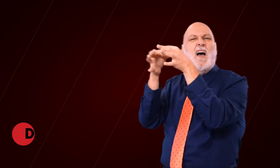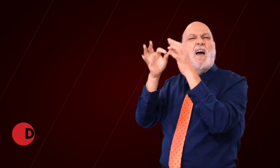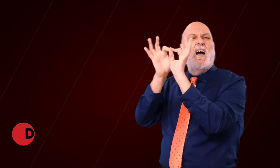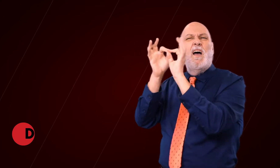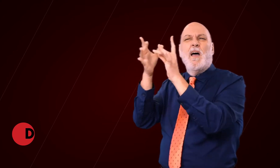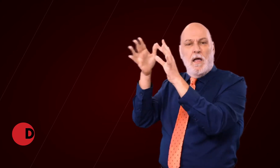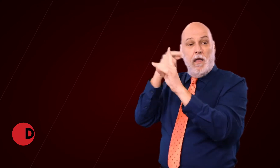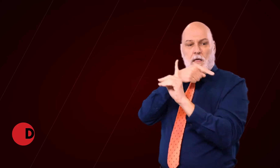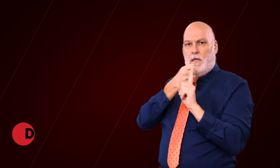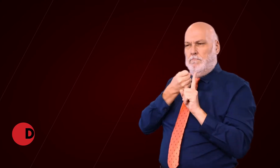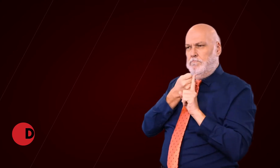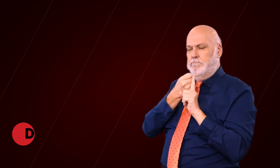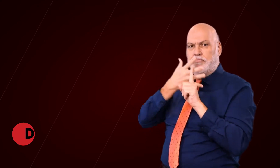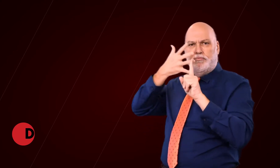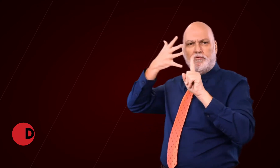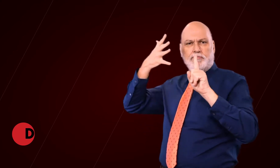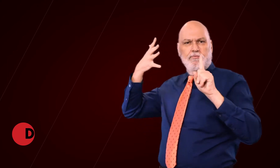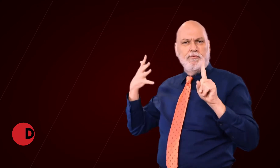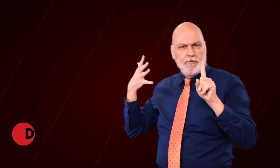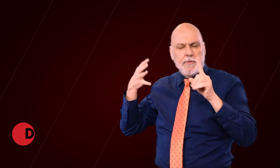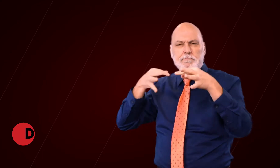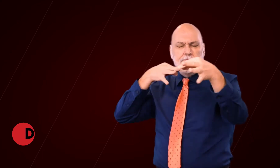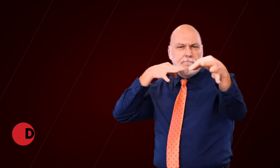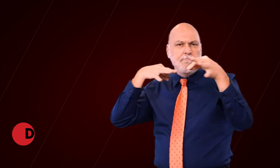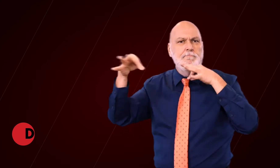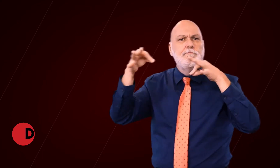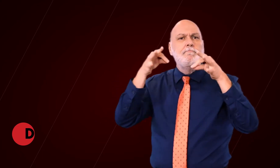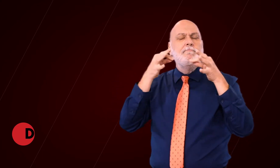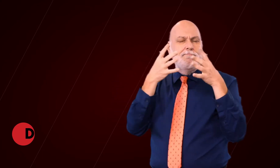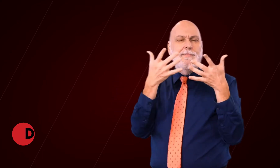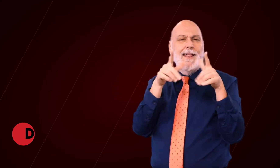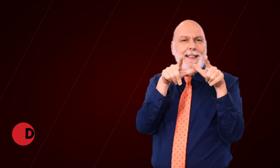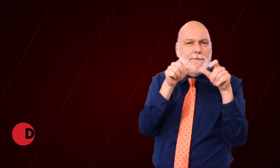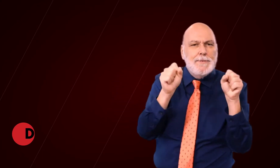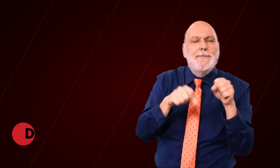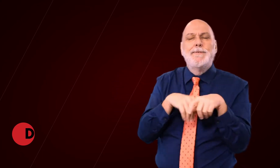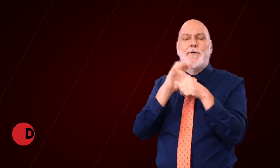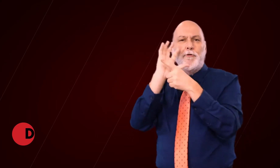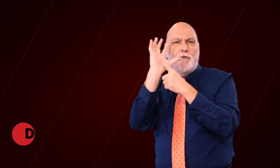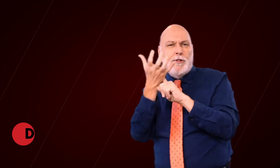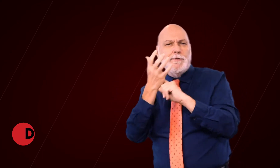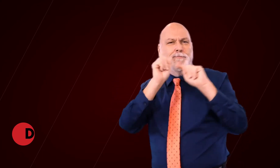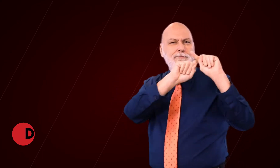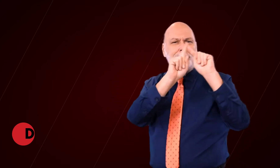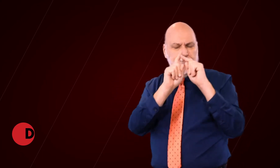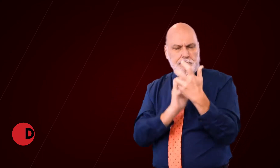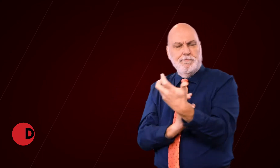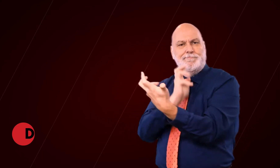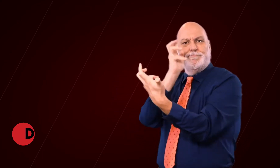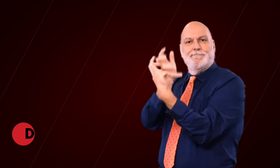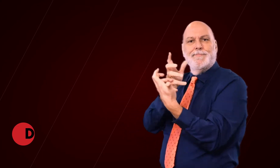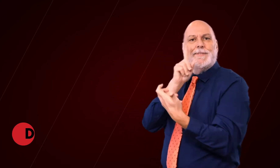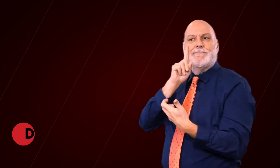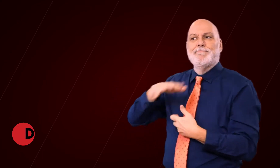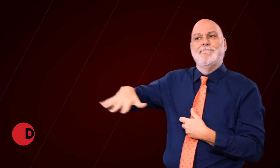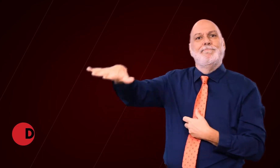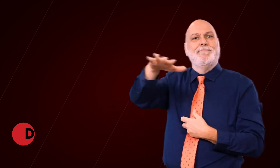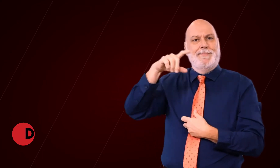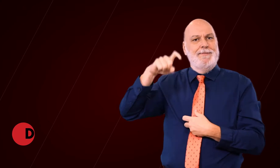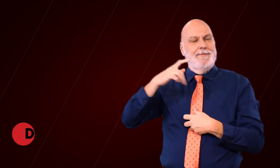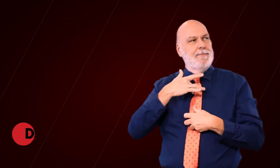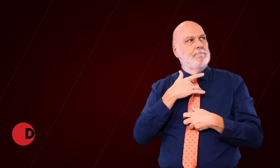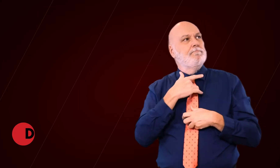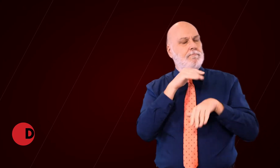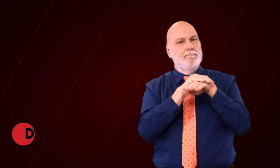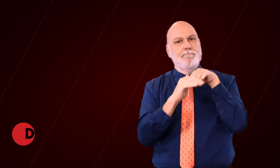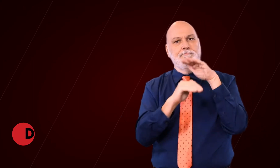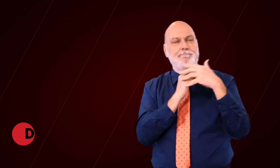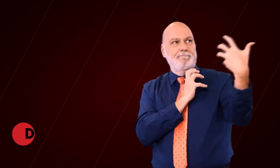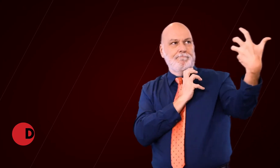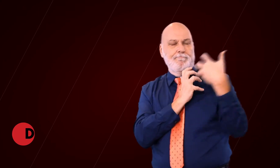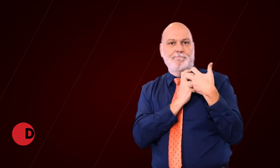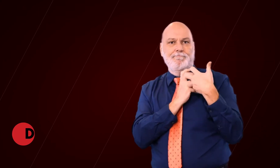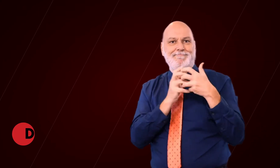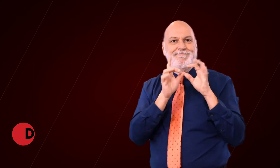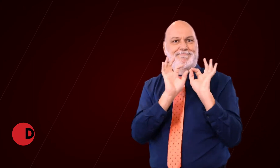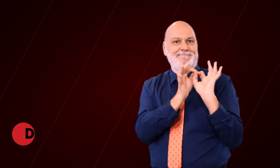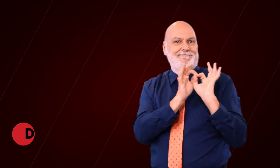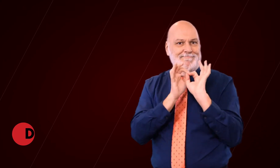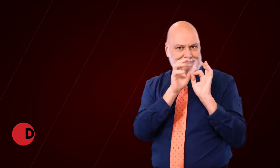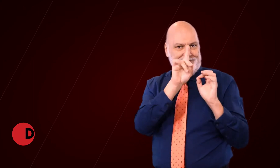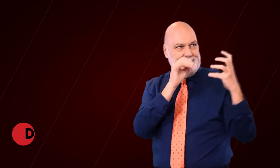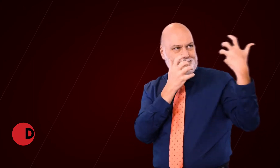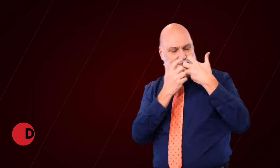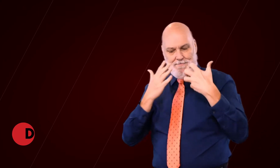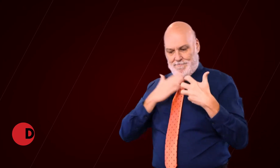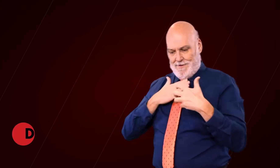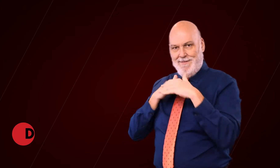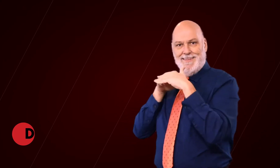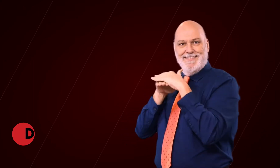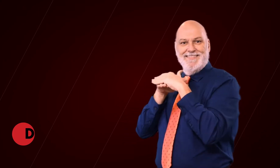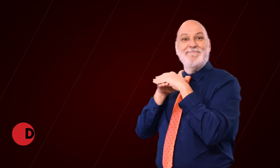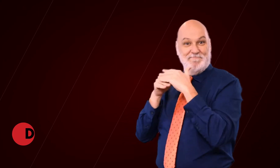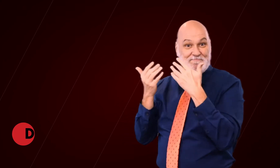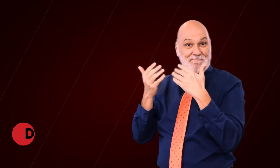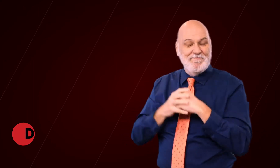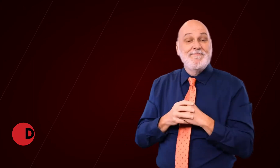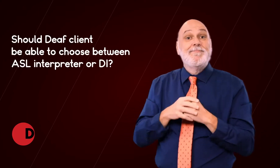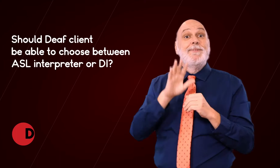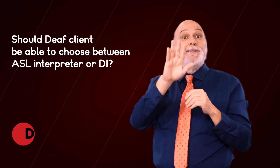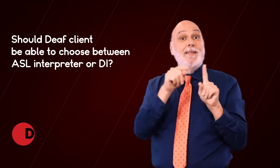conveys the message in linguistic and culturally appropriate manner